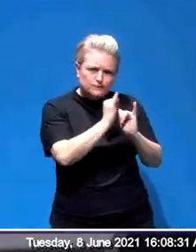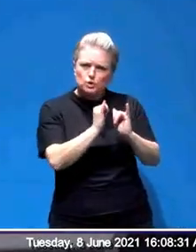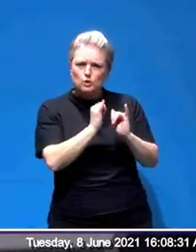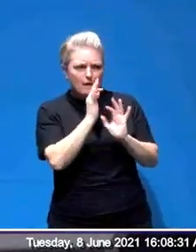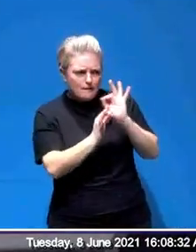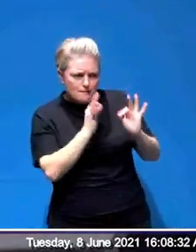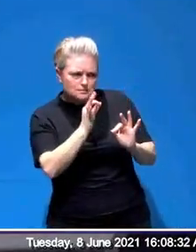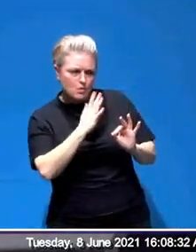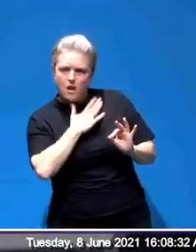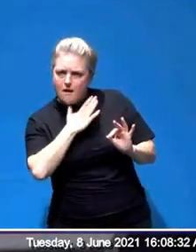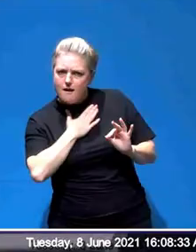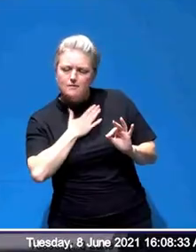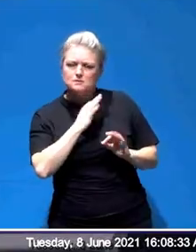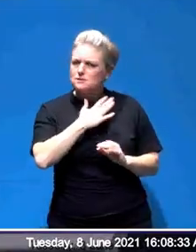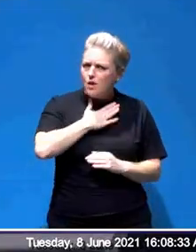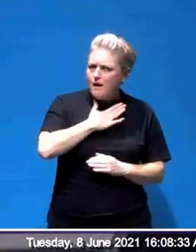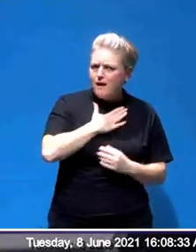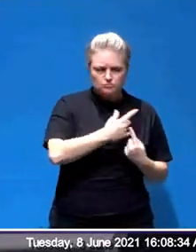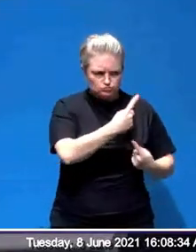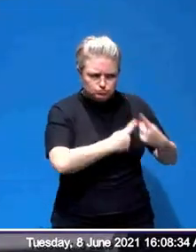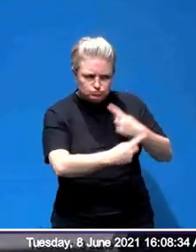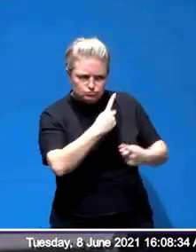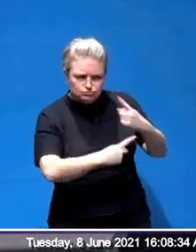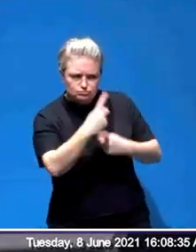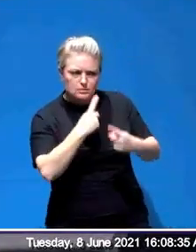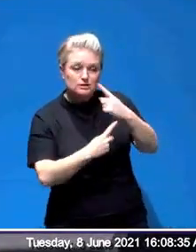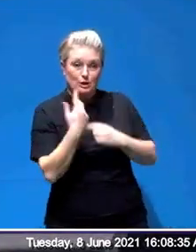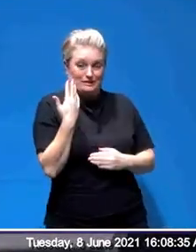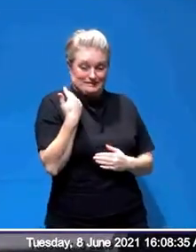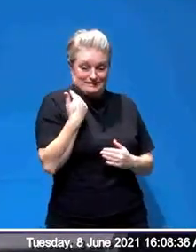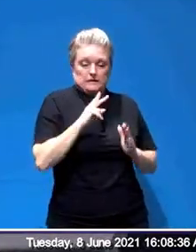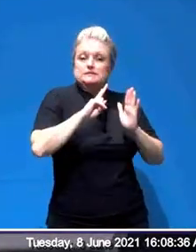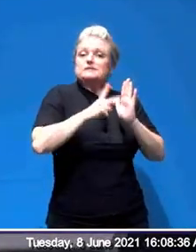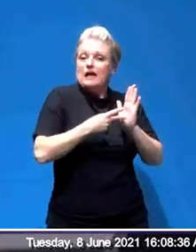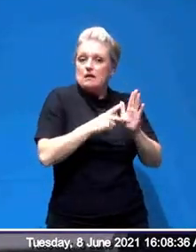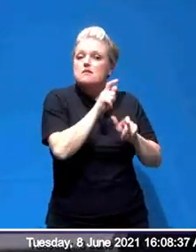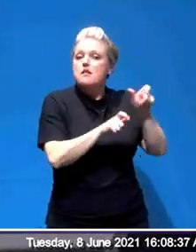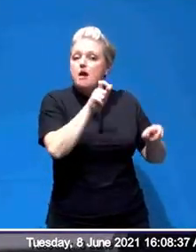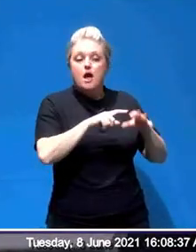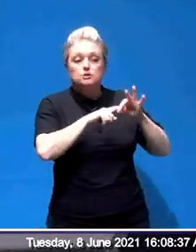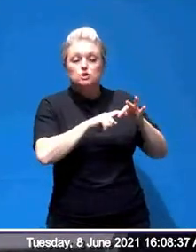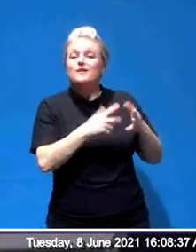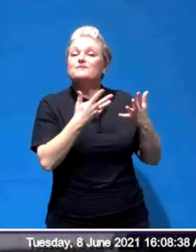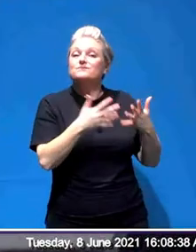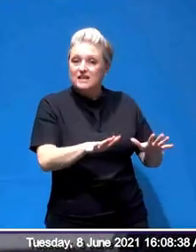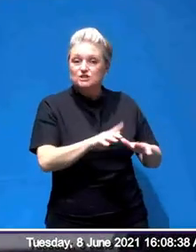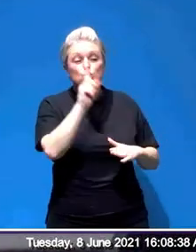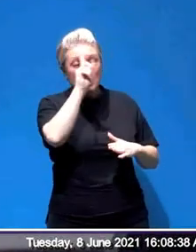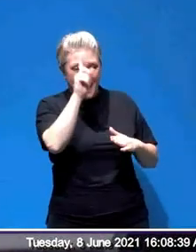So we have just done our second client survey recently and the results of that are just in the process of being collated.